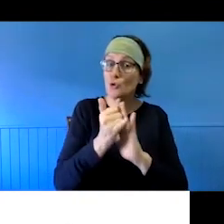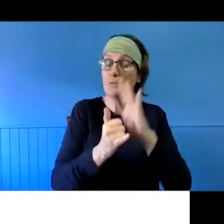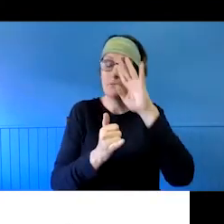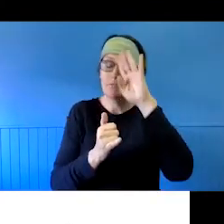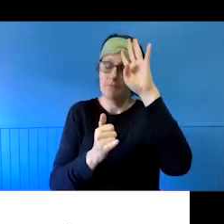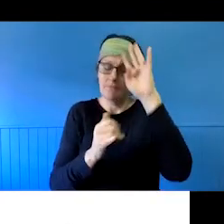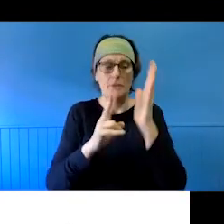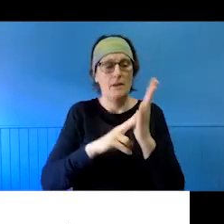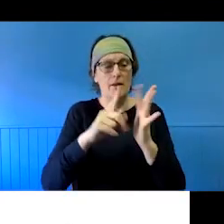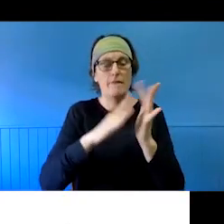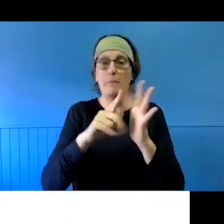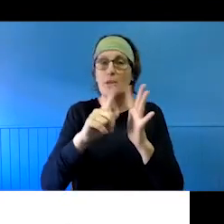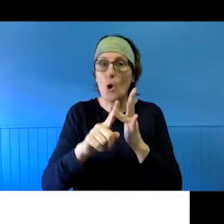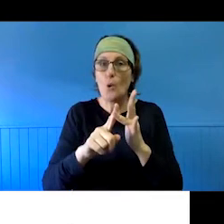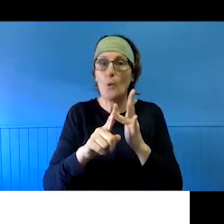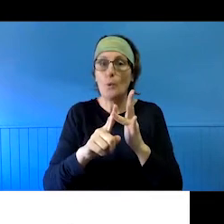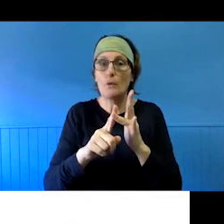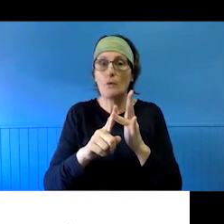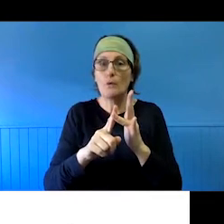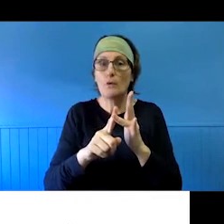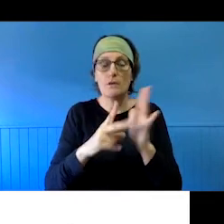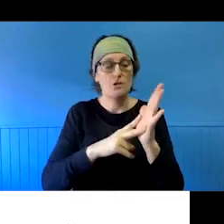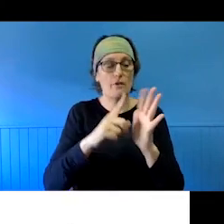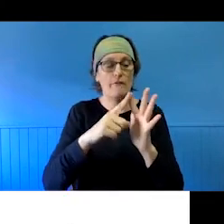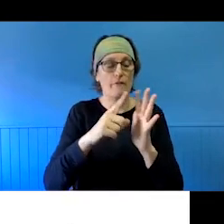can use Vimeo, which is a video management, from duction --